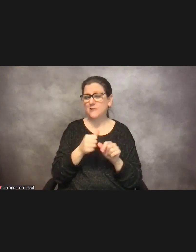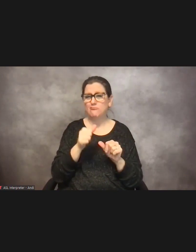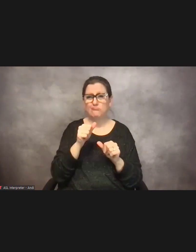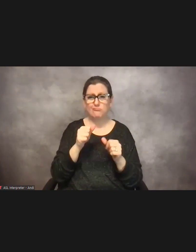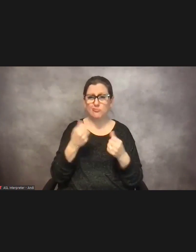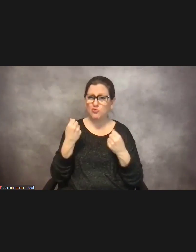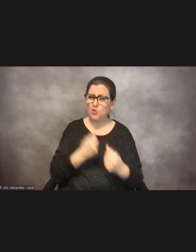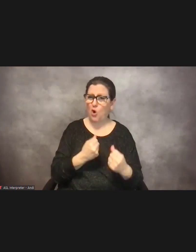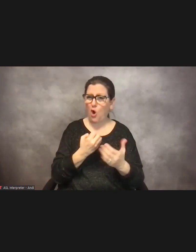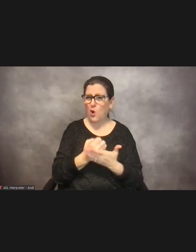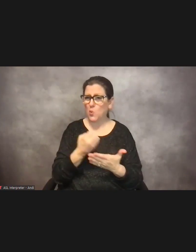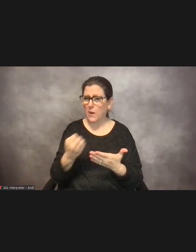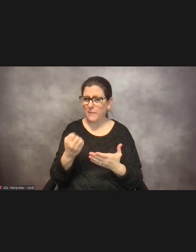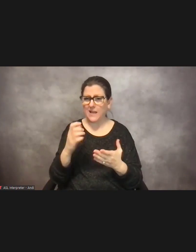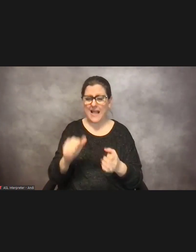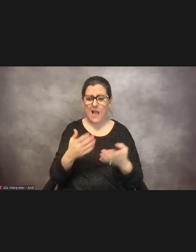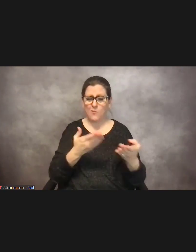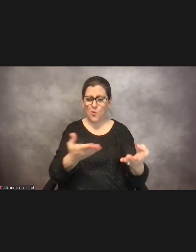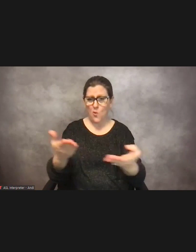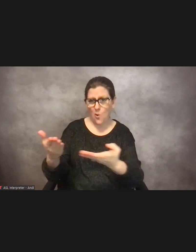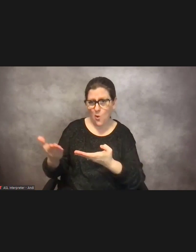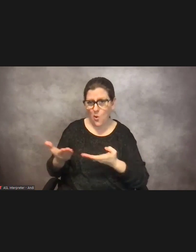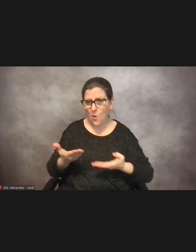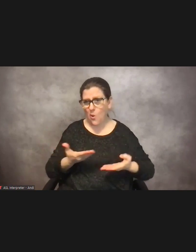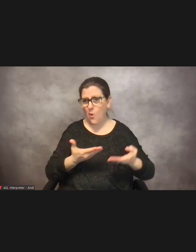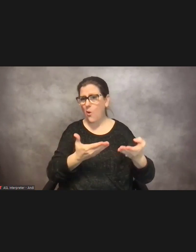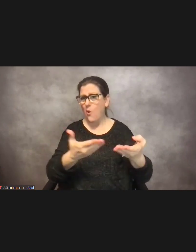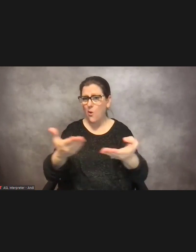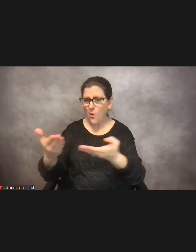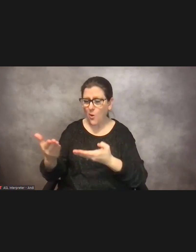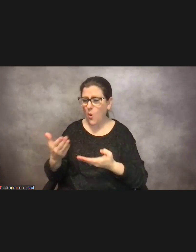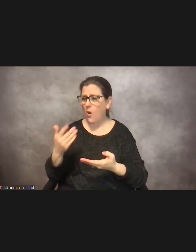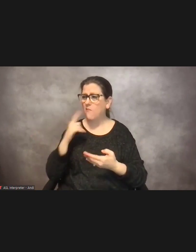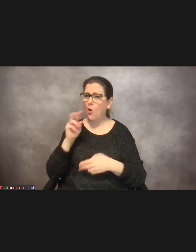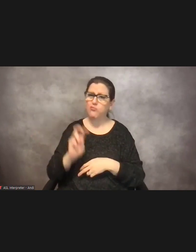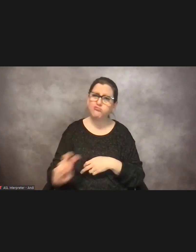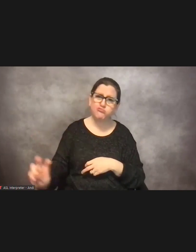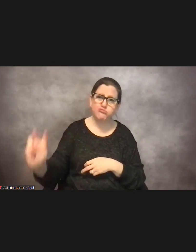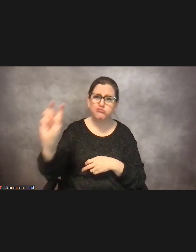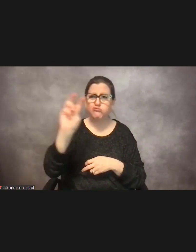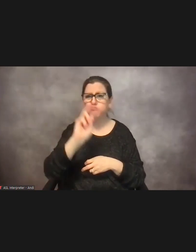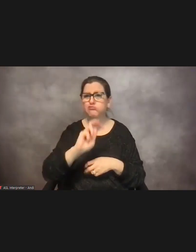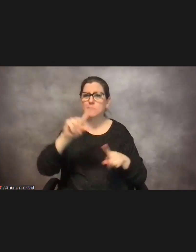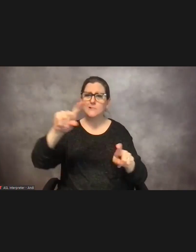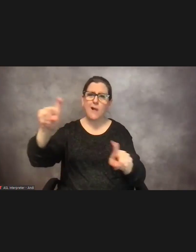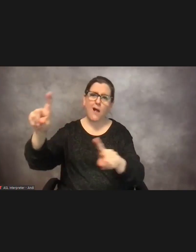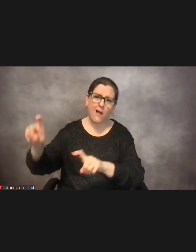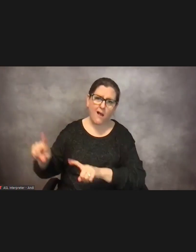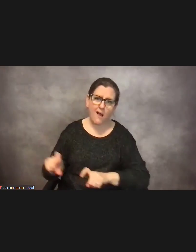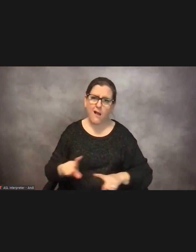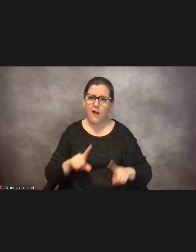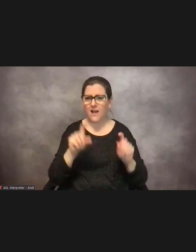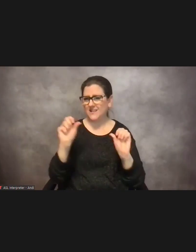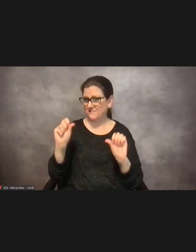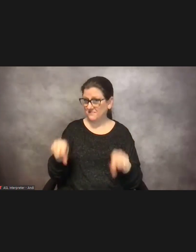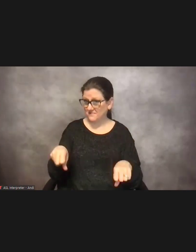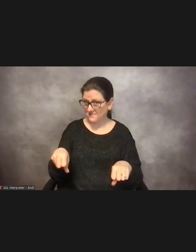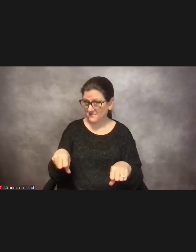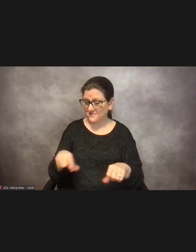equipment, just like OAEs OAEs, which enable us to easily transport and use it in a variety of locations.